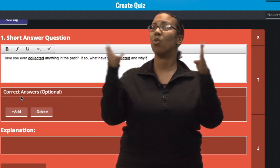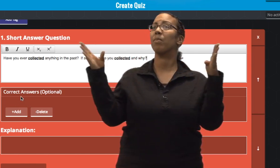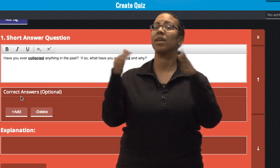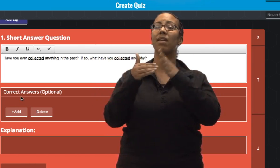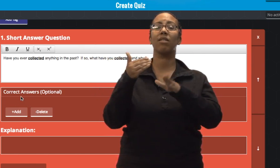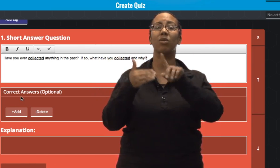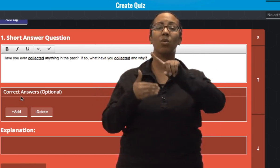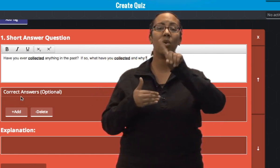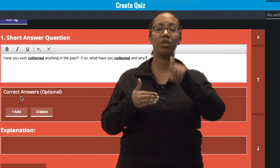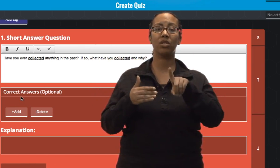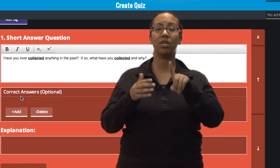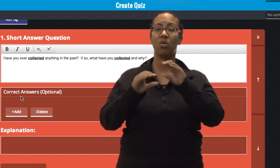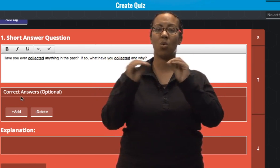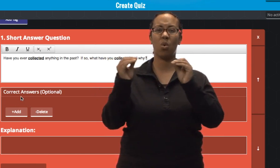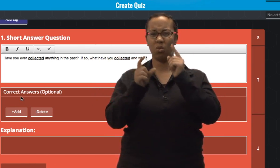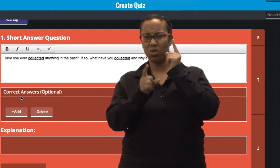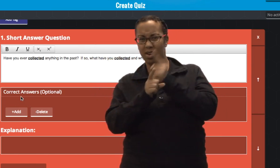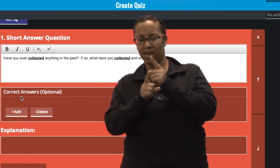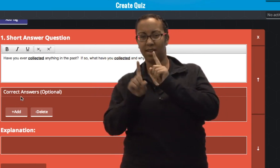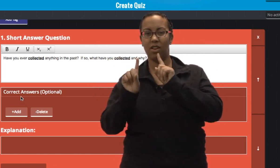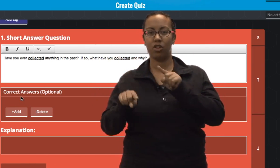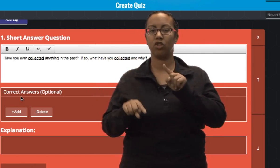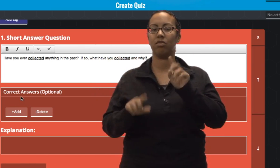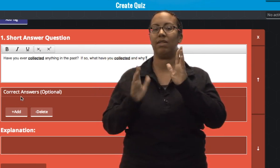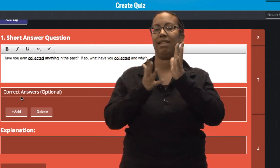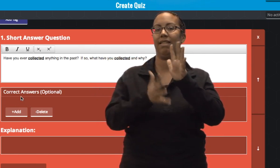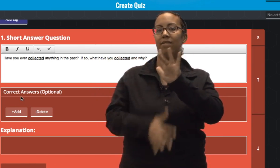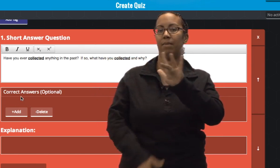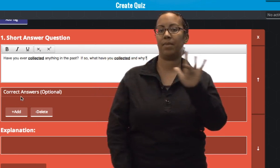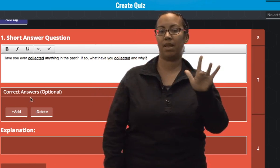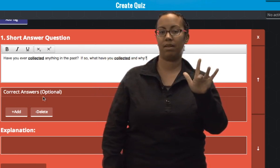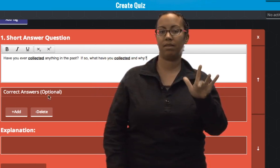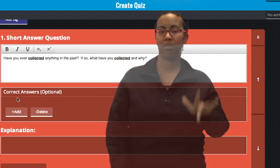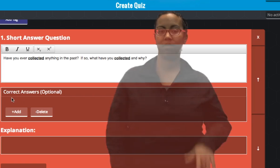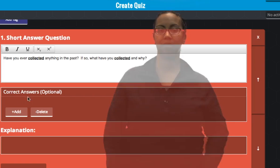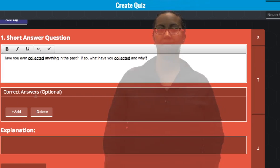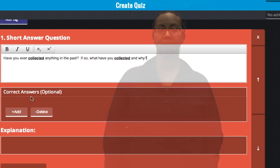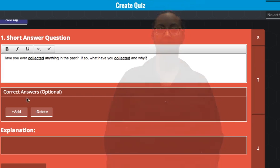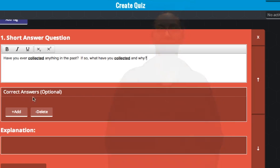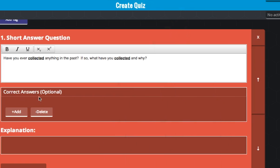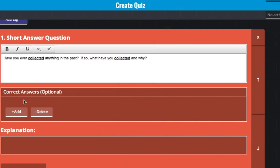but understand if it's an open-ended question, there's no right or wrong answer. Leave this blank.